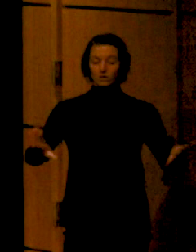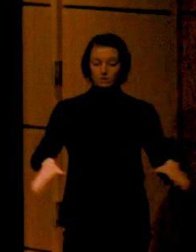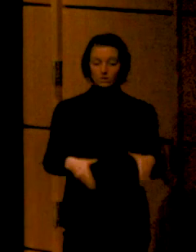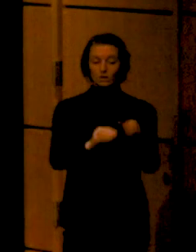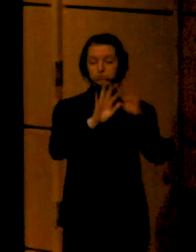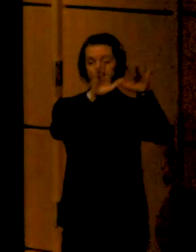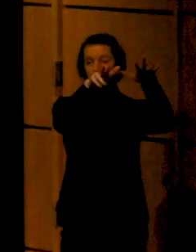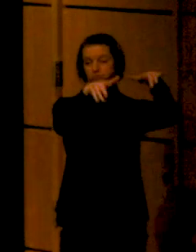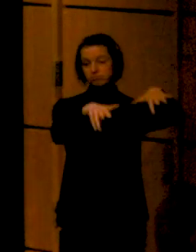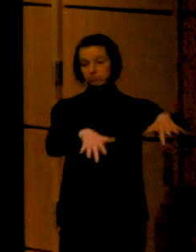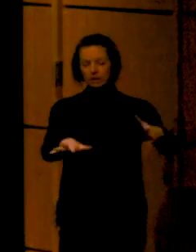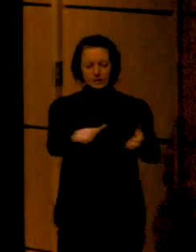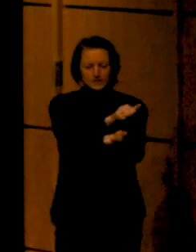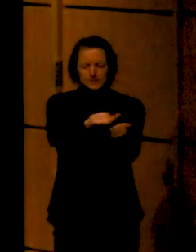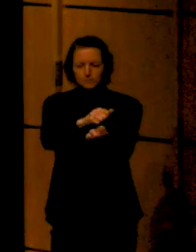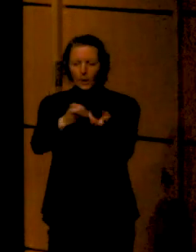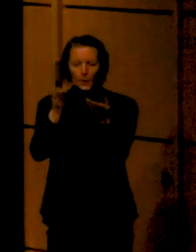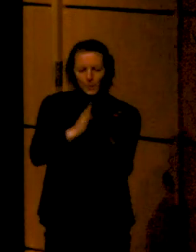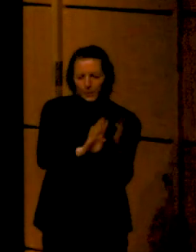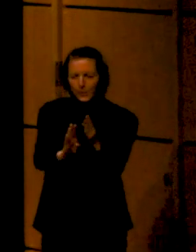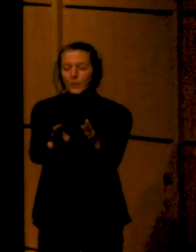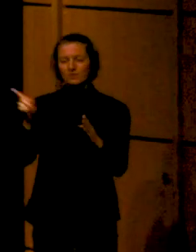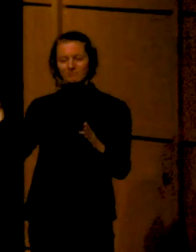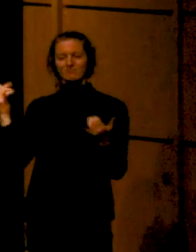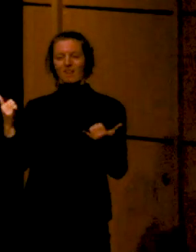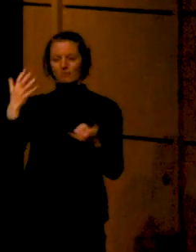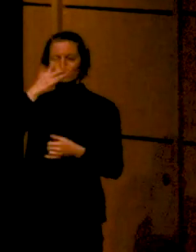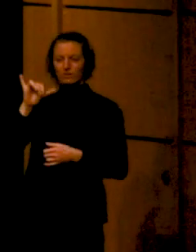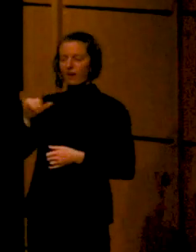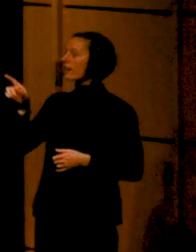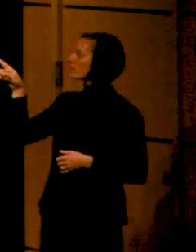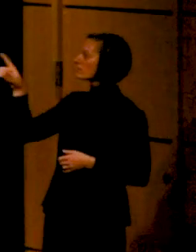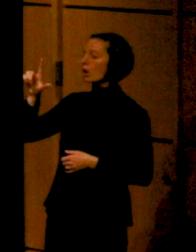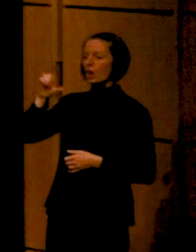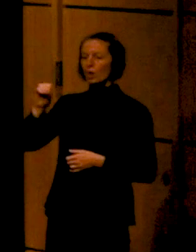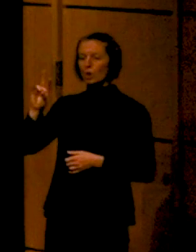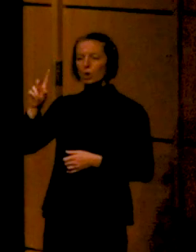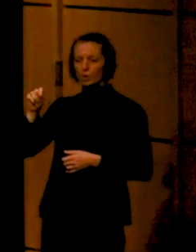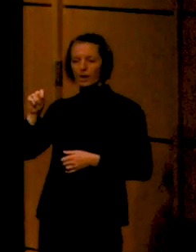Loowit Falls didn't exist before the eruption and I love this photograph.